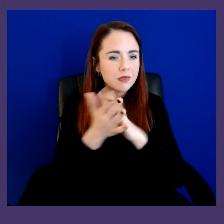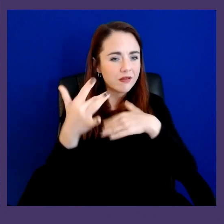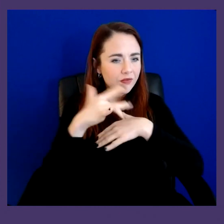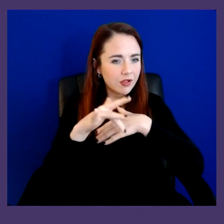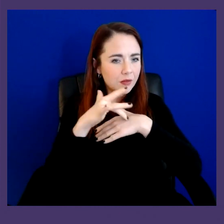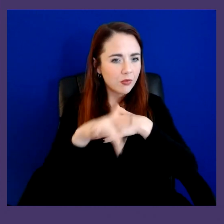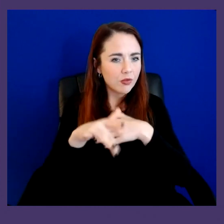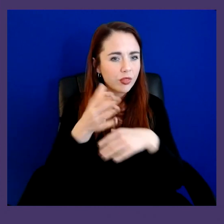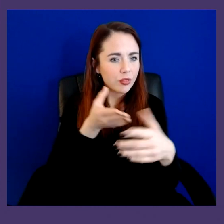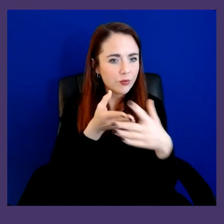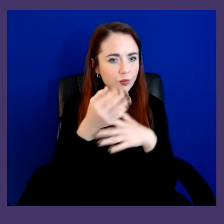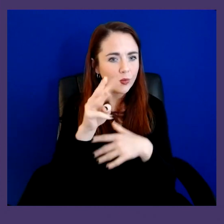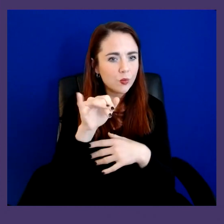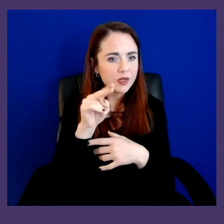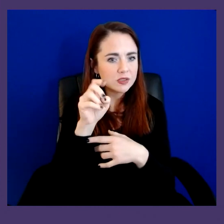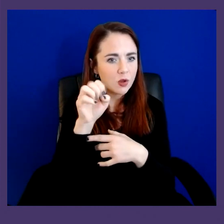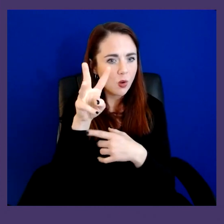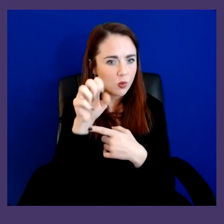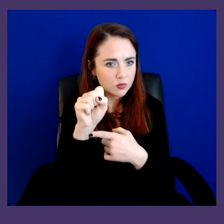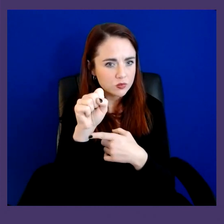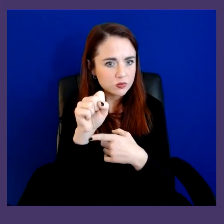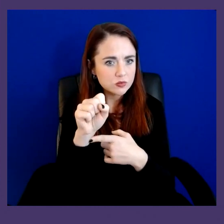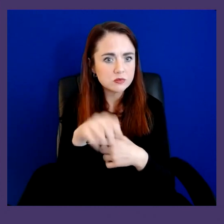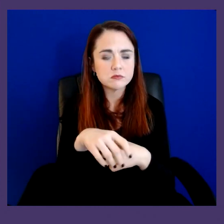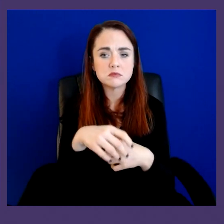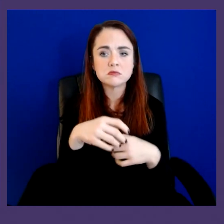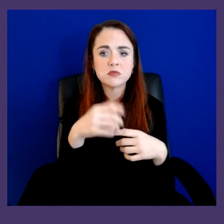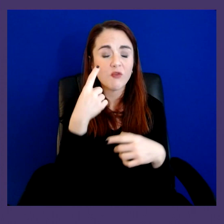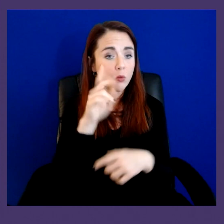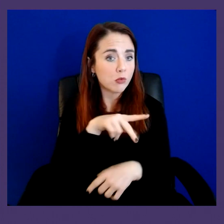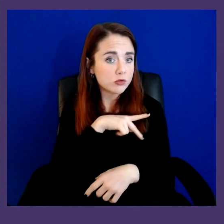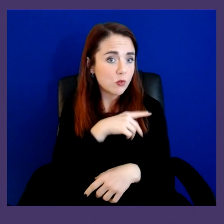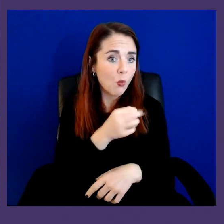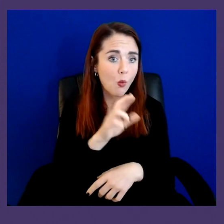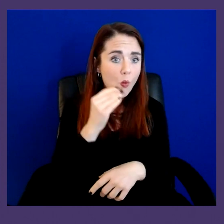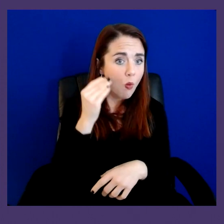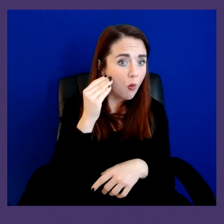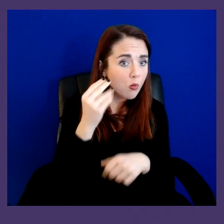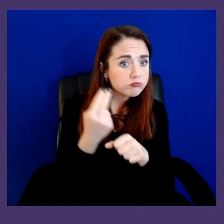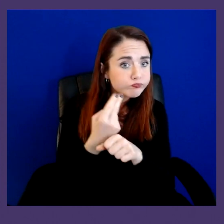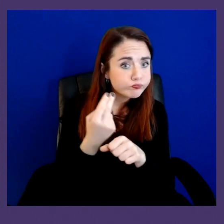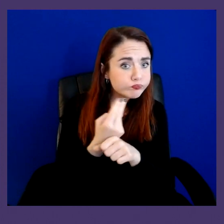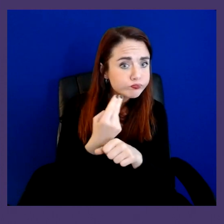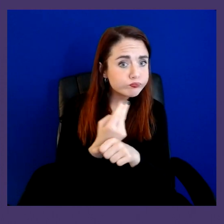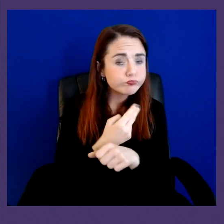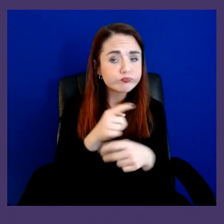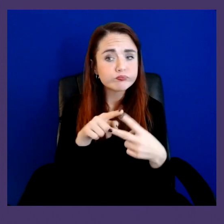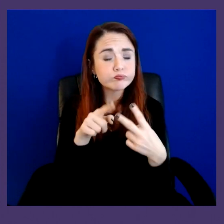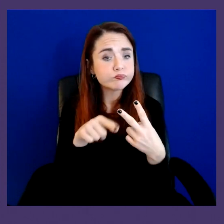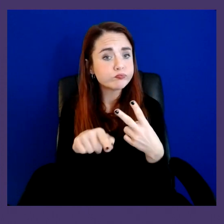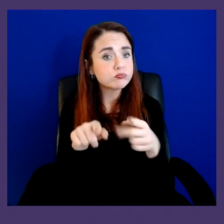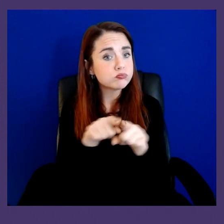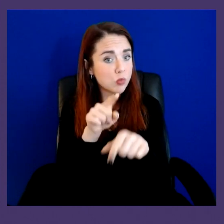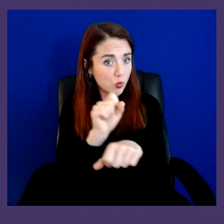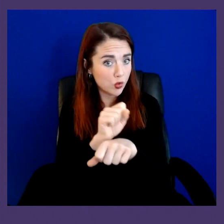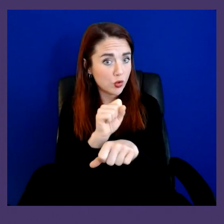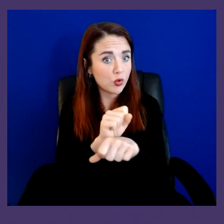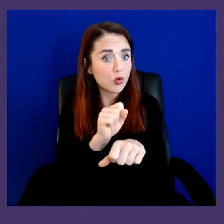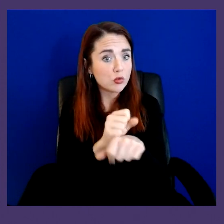both for personal or home use cases and also work-related professional use cases,